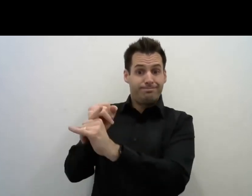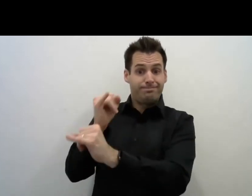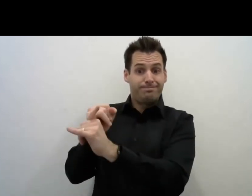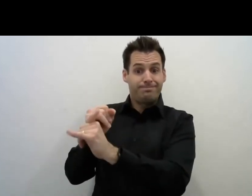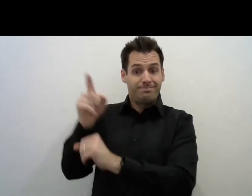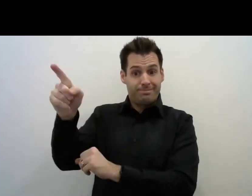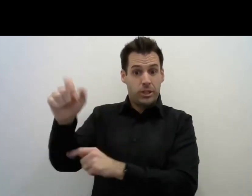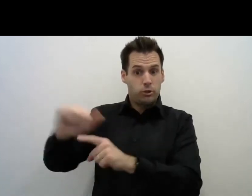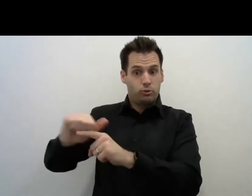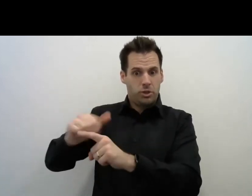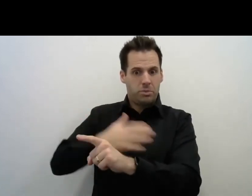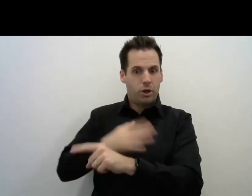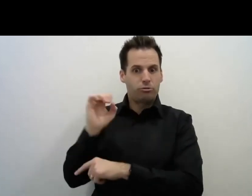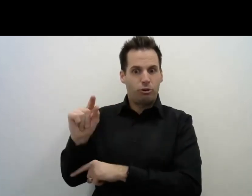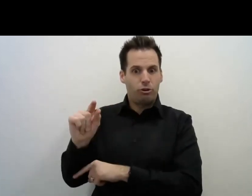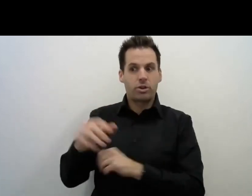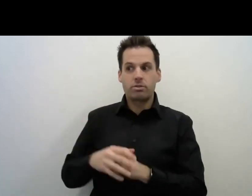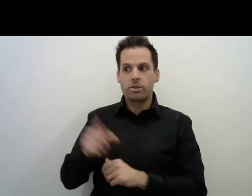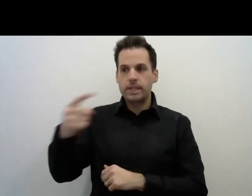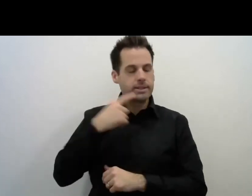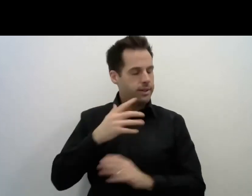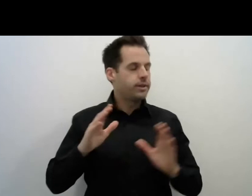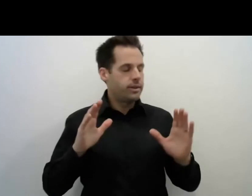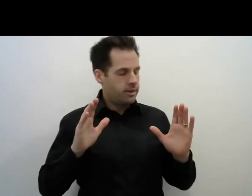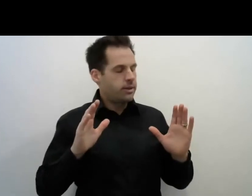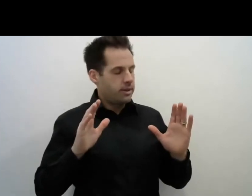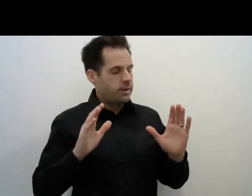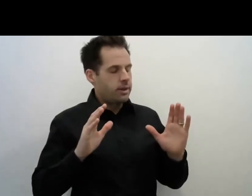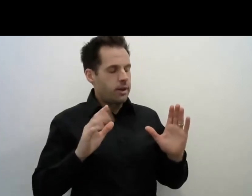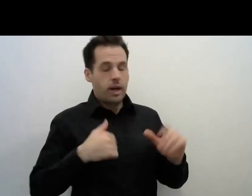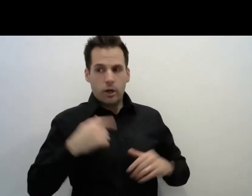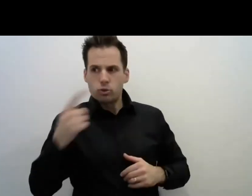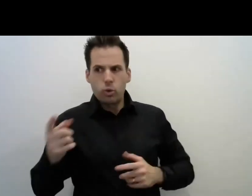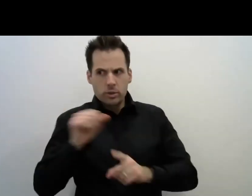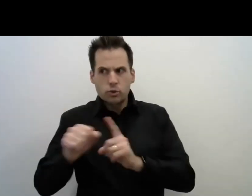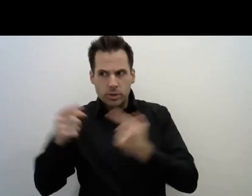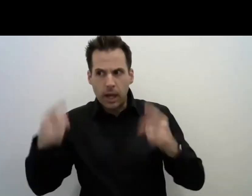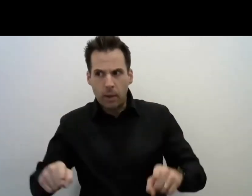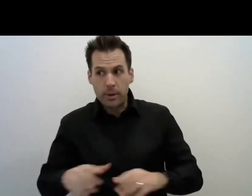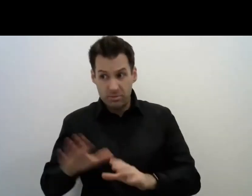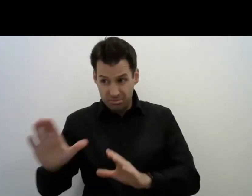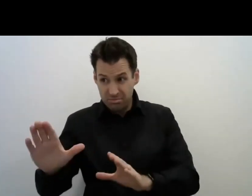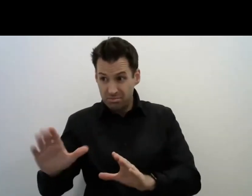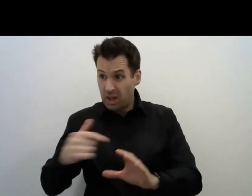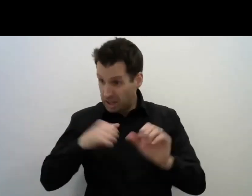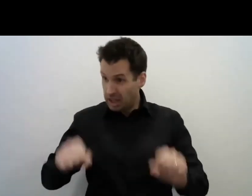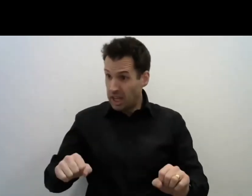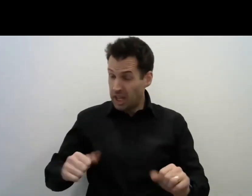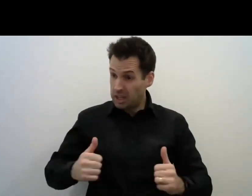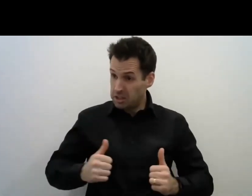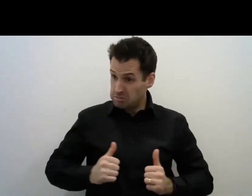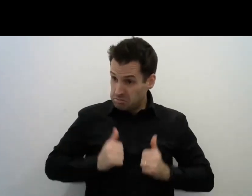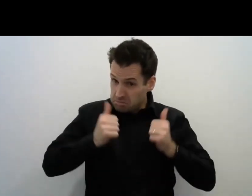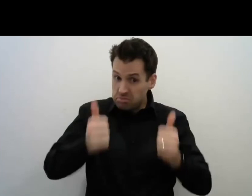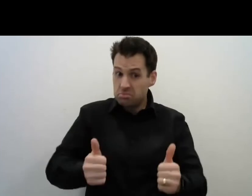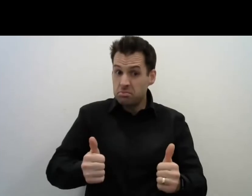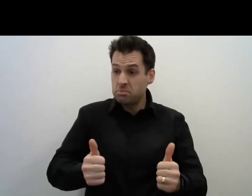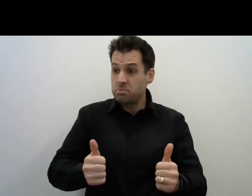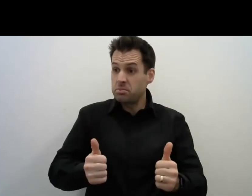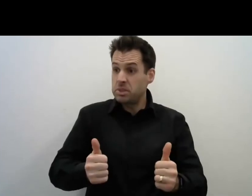this is what's happening um am i am i correct in asserting myself and refusing all of these